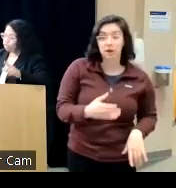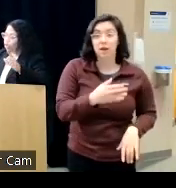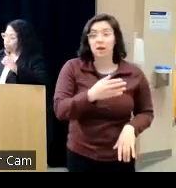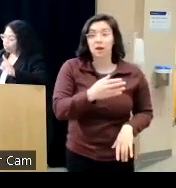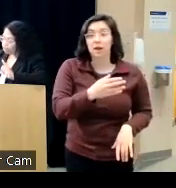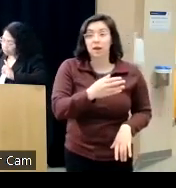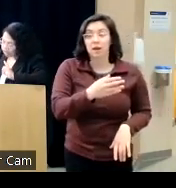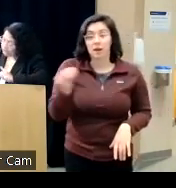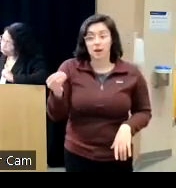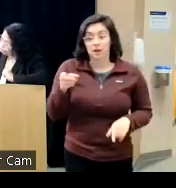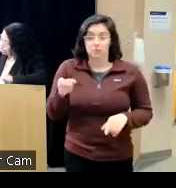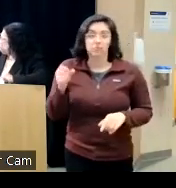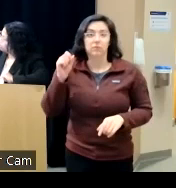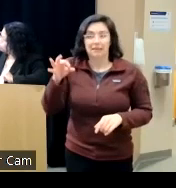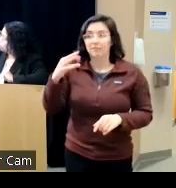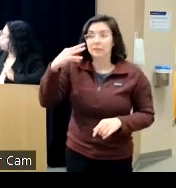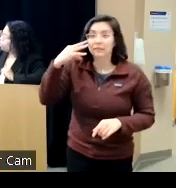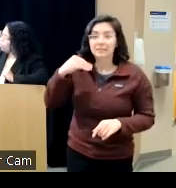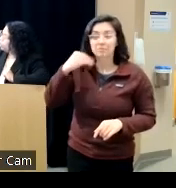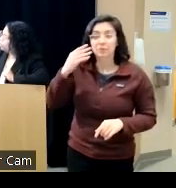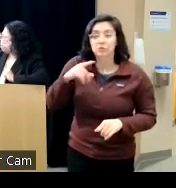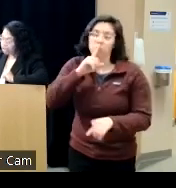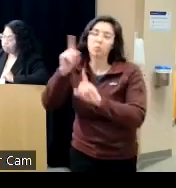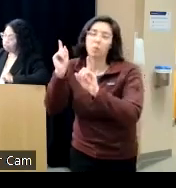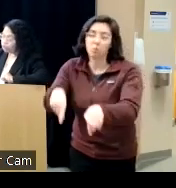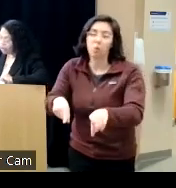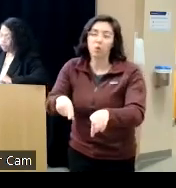but if they experienced or reported perceived support